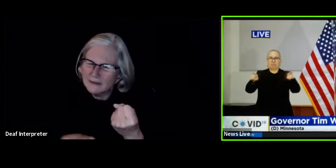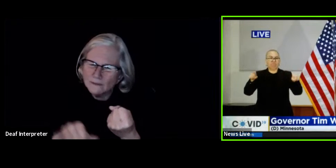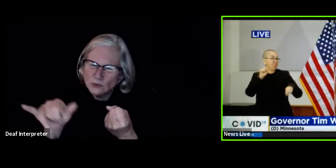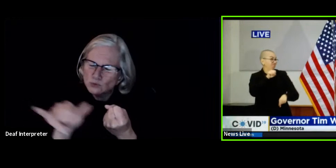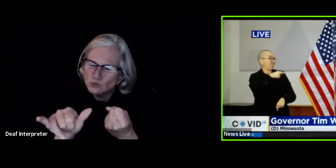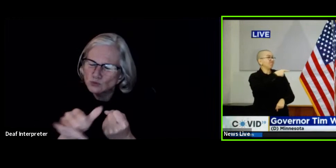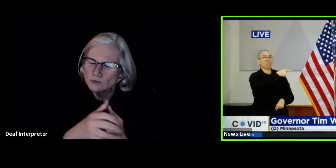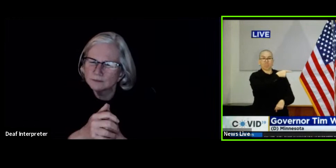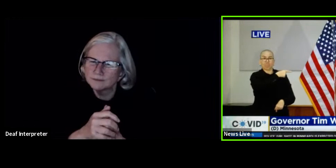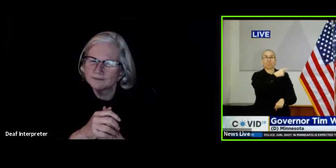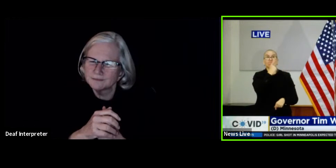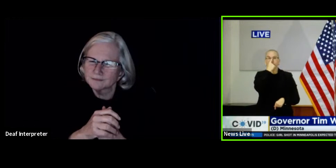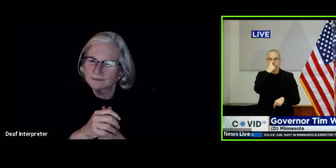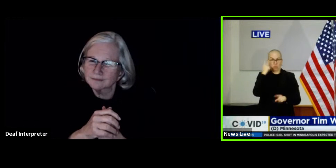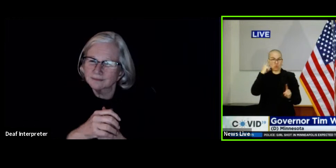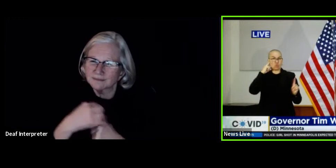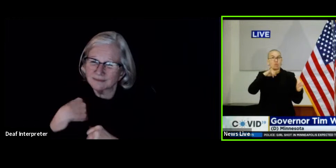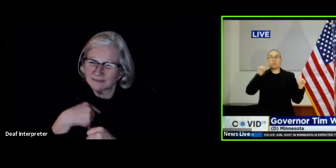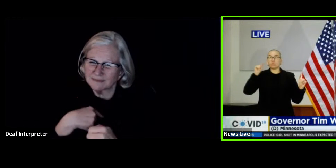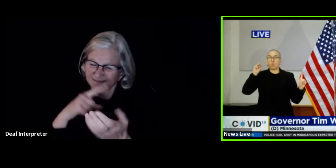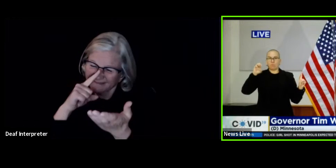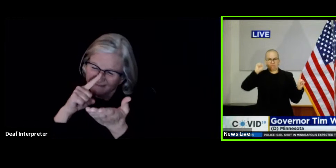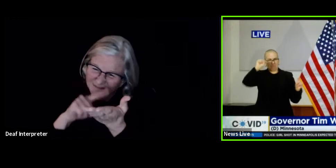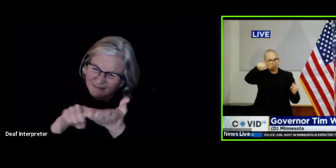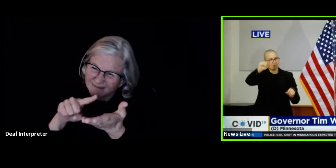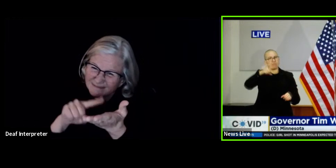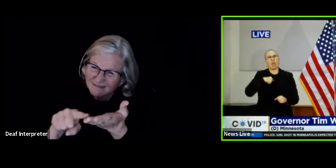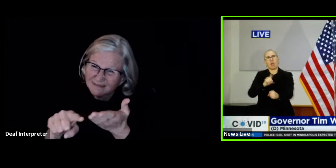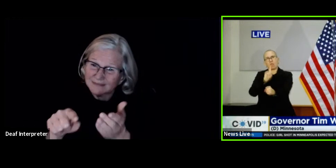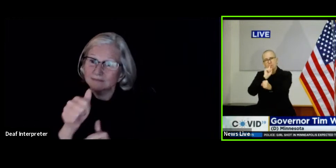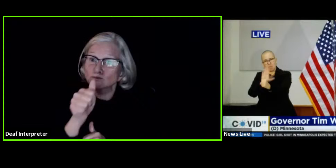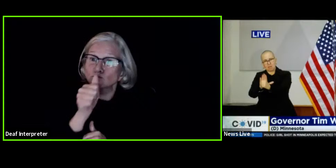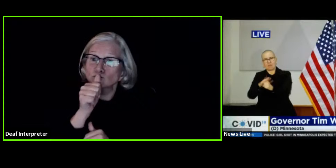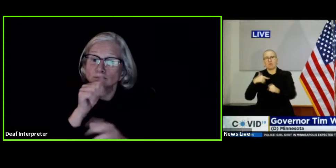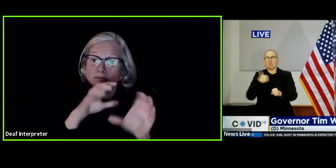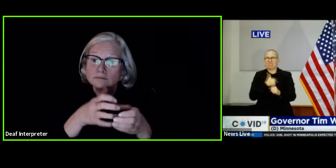I CAN ASSURE YOU. THAT WE HAVE DONE AND OUTSIDE GROUPS AND PRIVACY